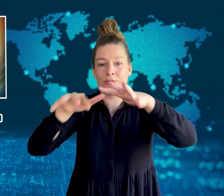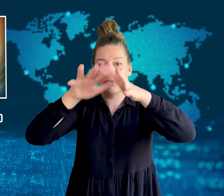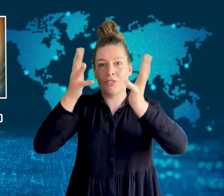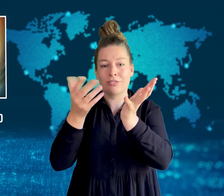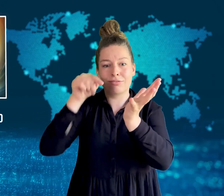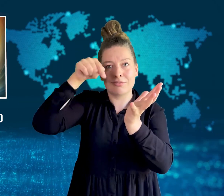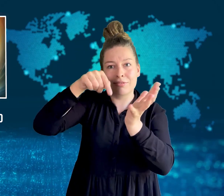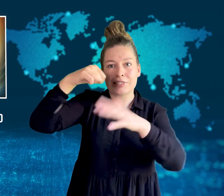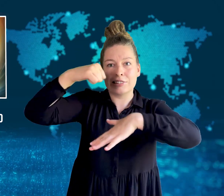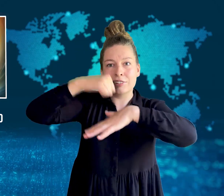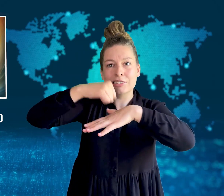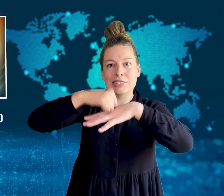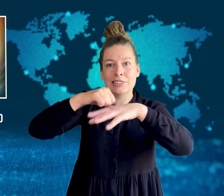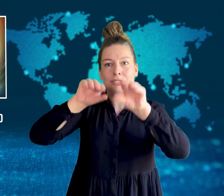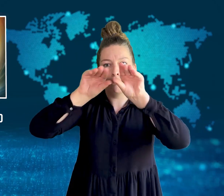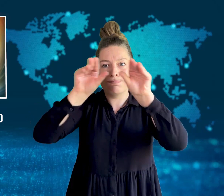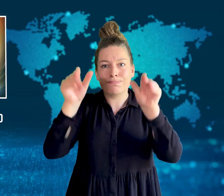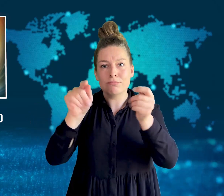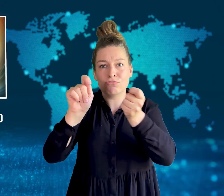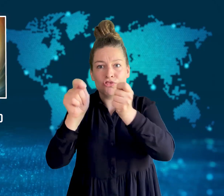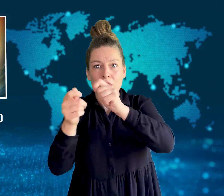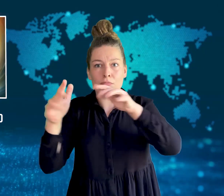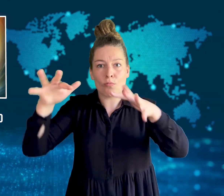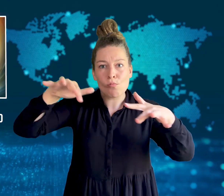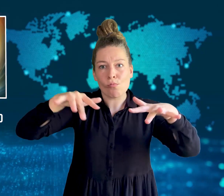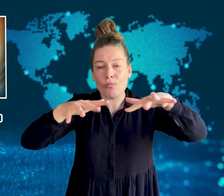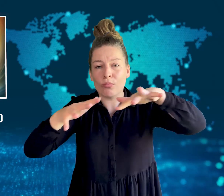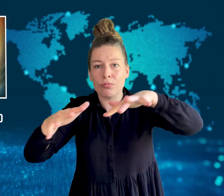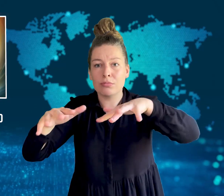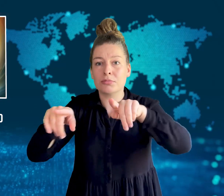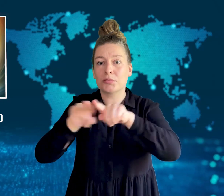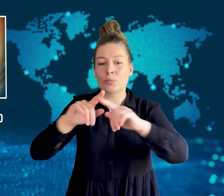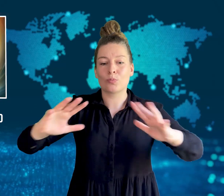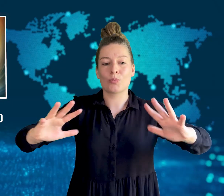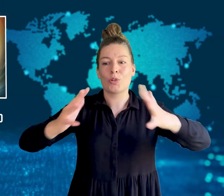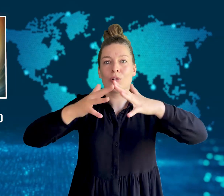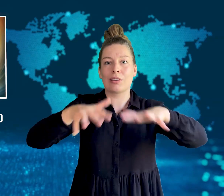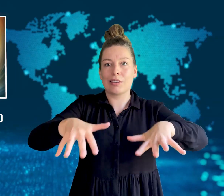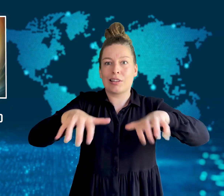The scientists are questioning if the shifts of the rotational poles